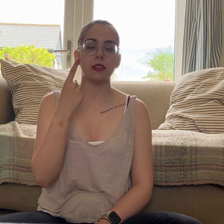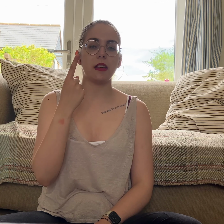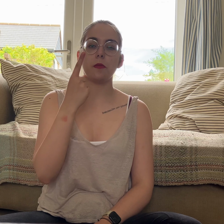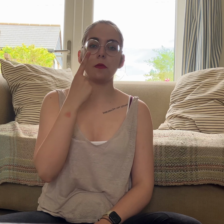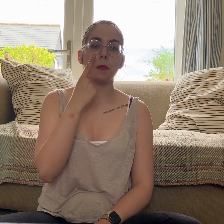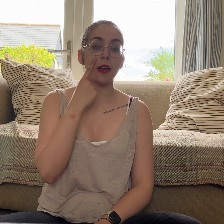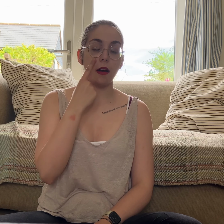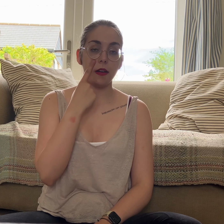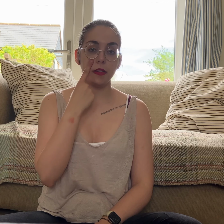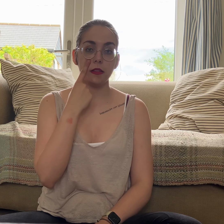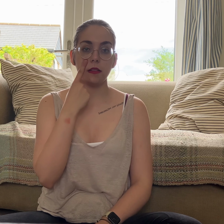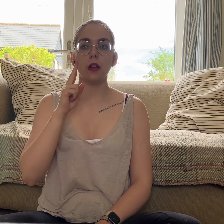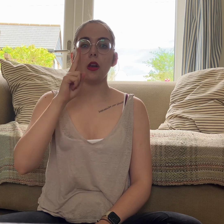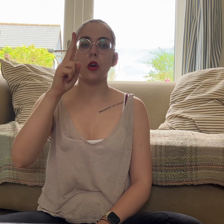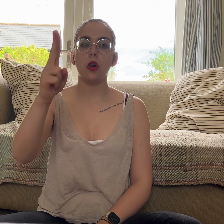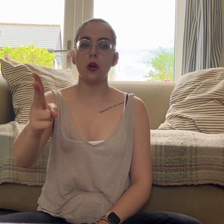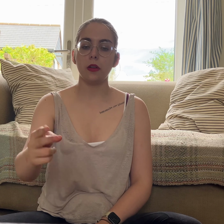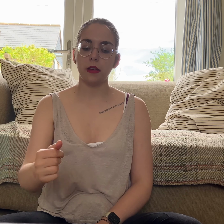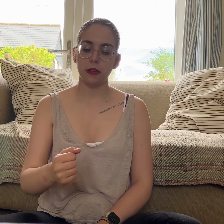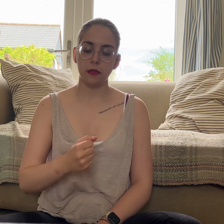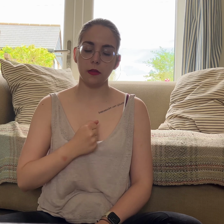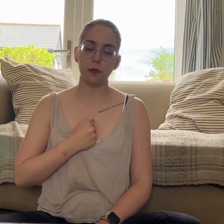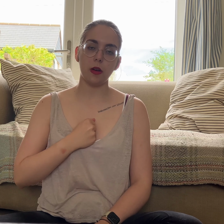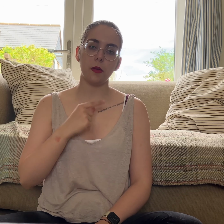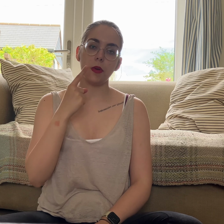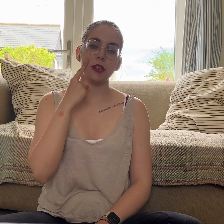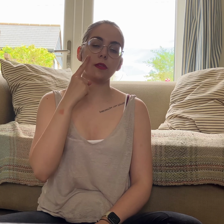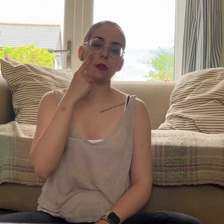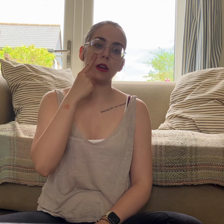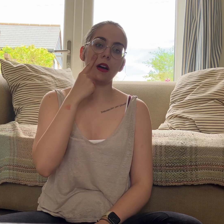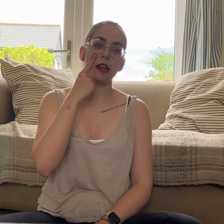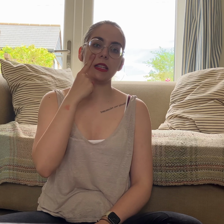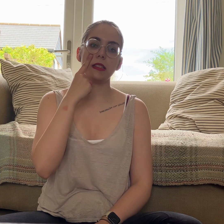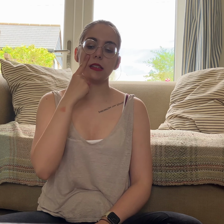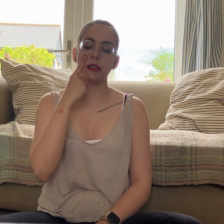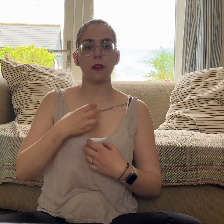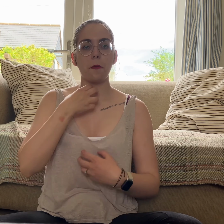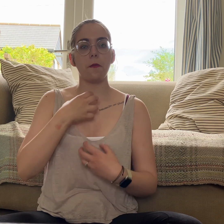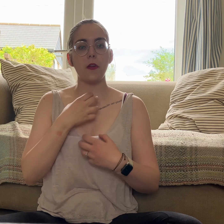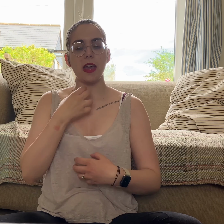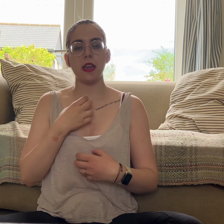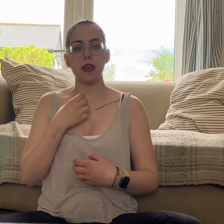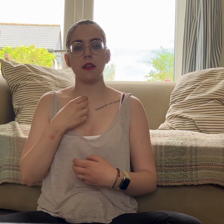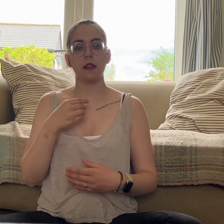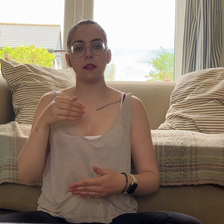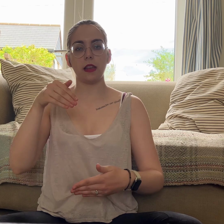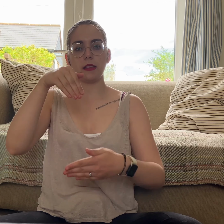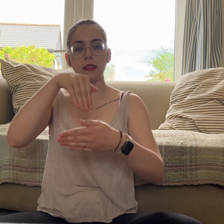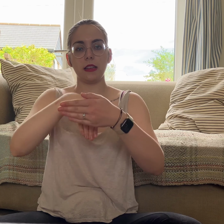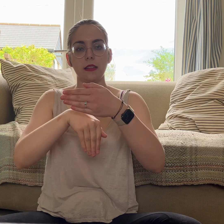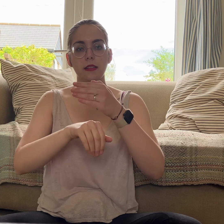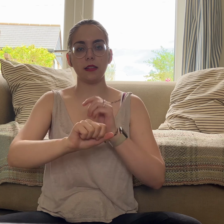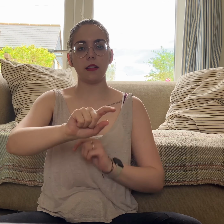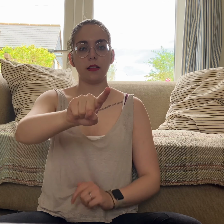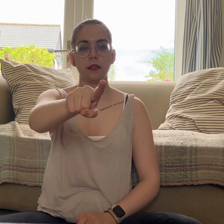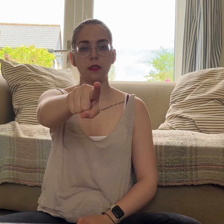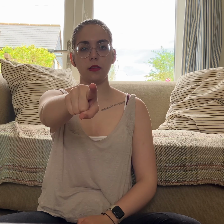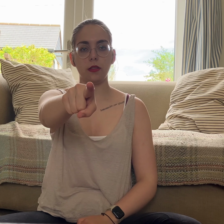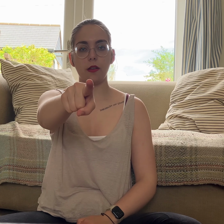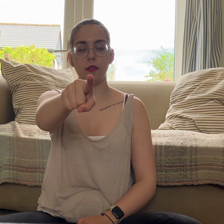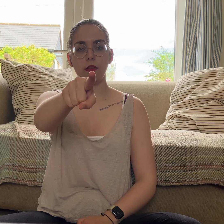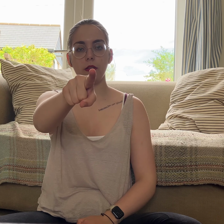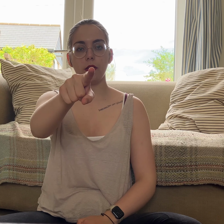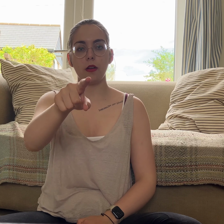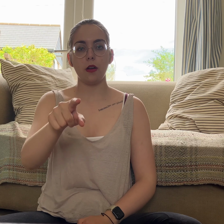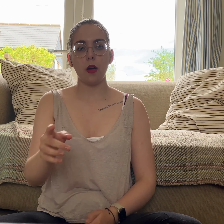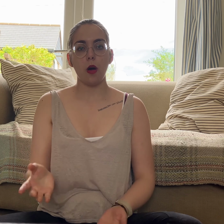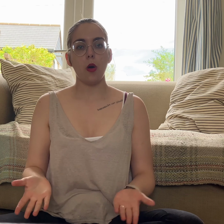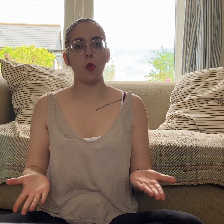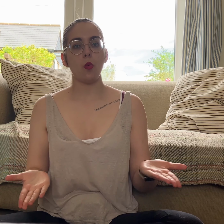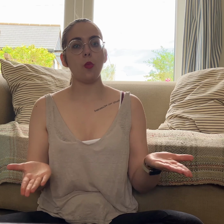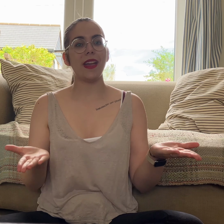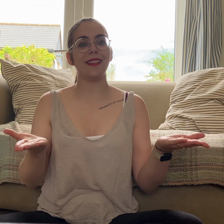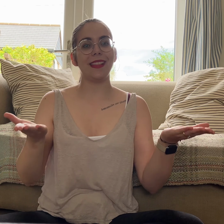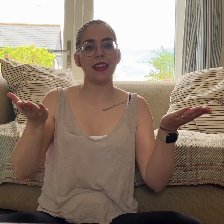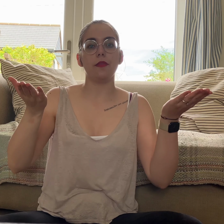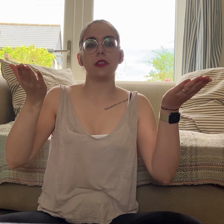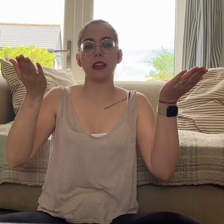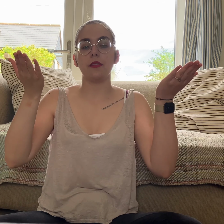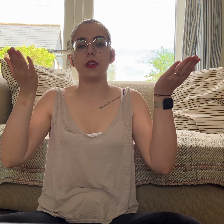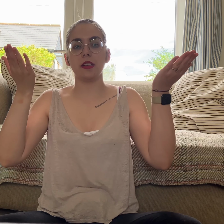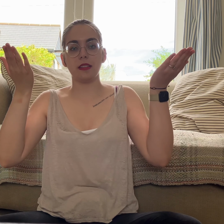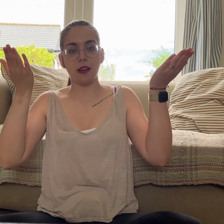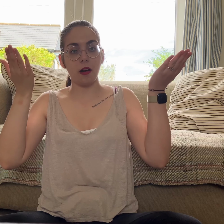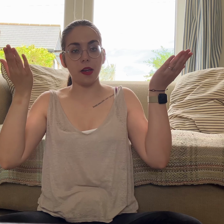saying my eyes. "Look into my wishful eyes. That fear that's inside you will lift give it time.